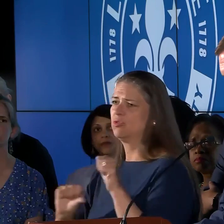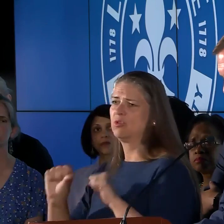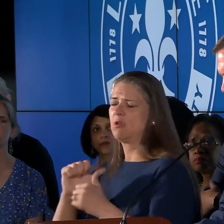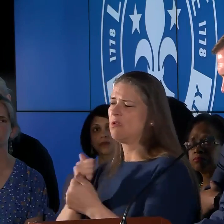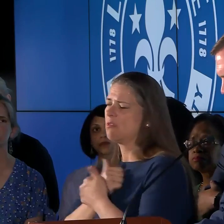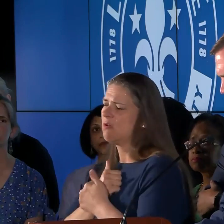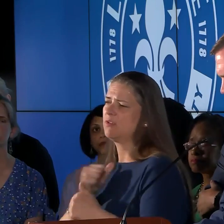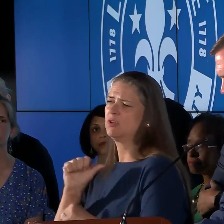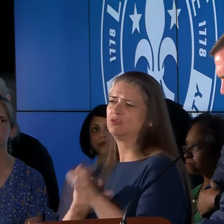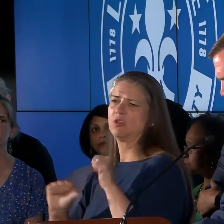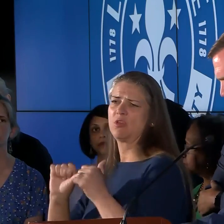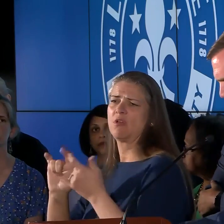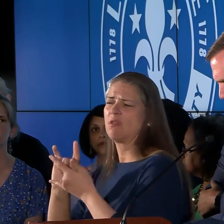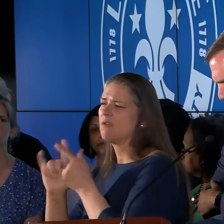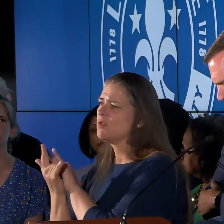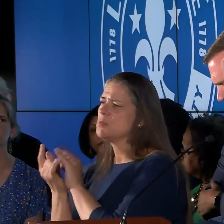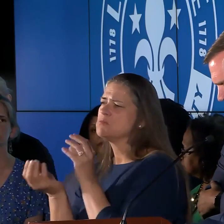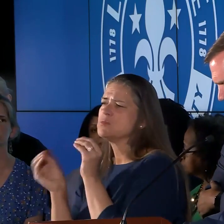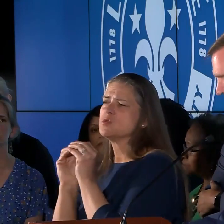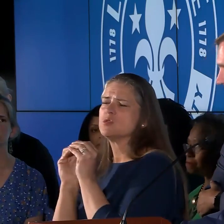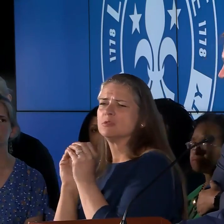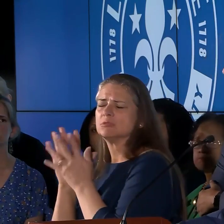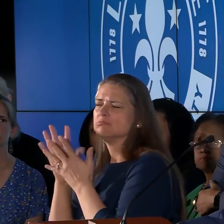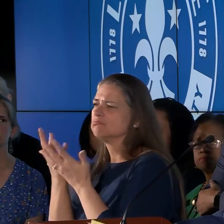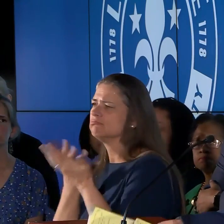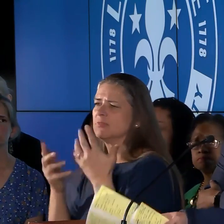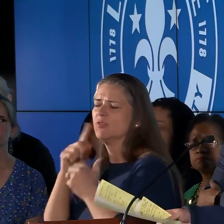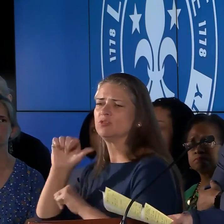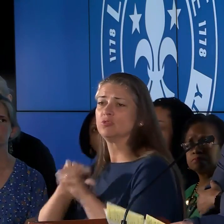*** little bit more today. Um,